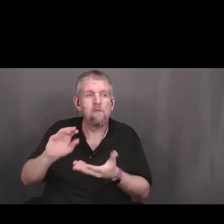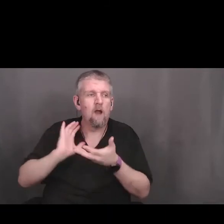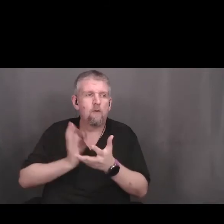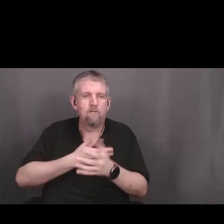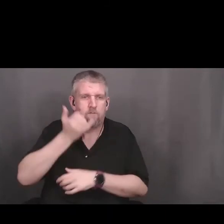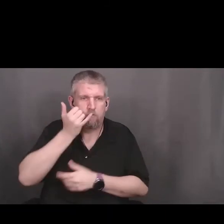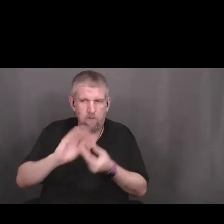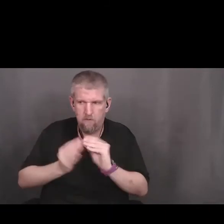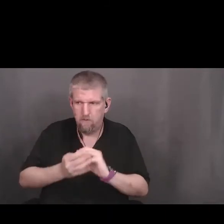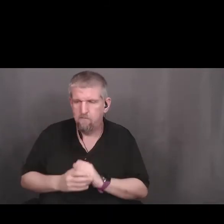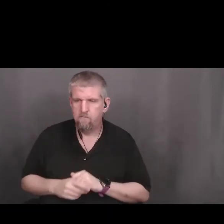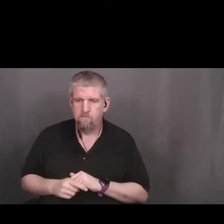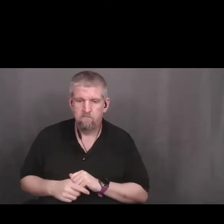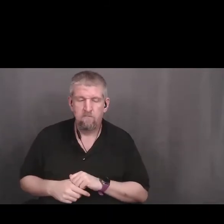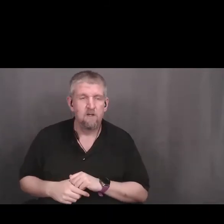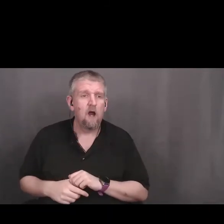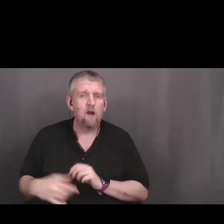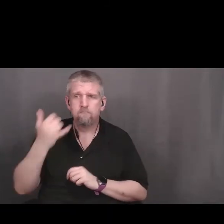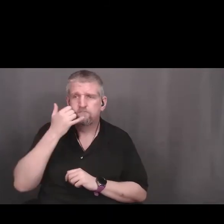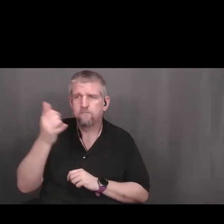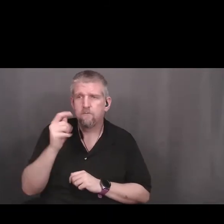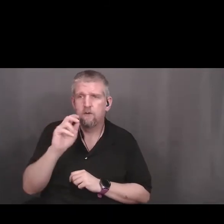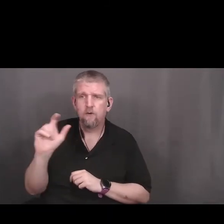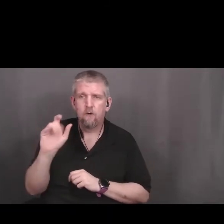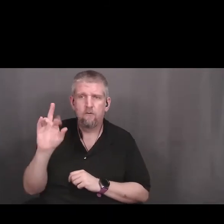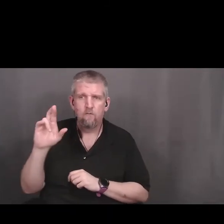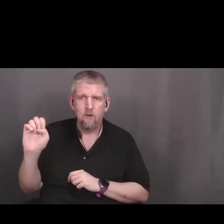So our toll free number just to make a case in general,